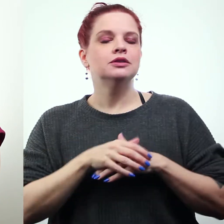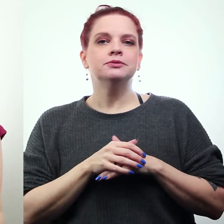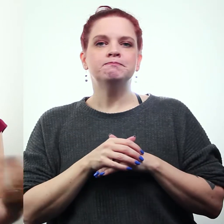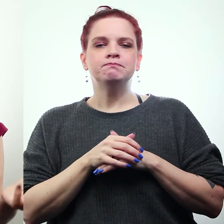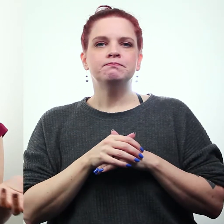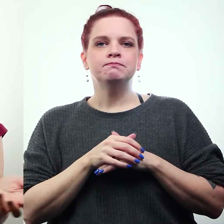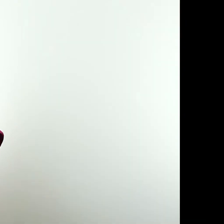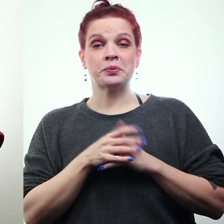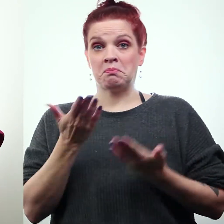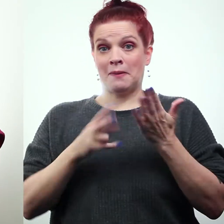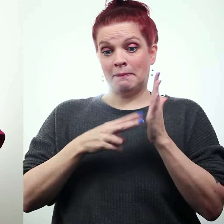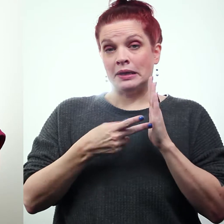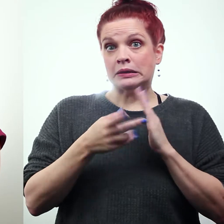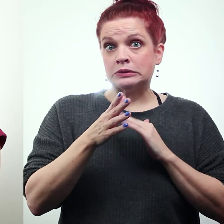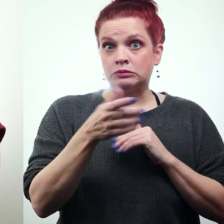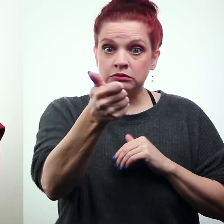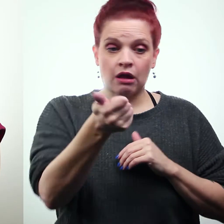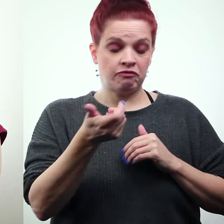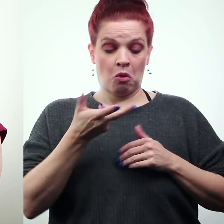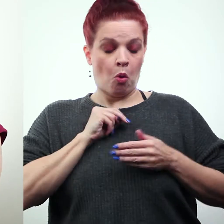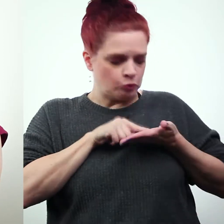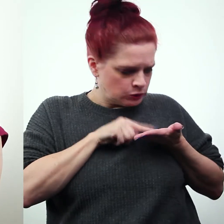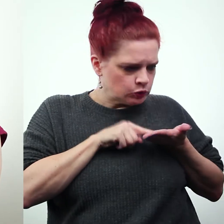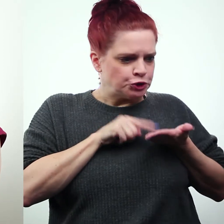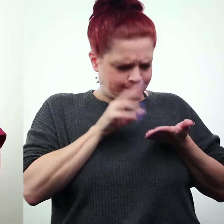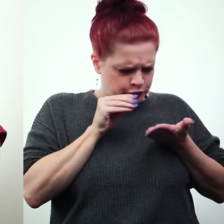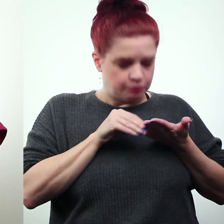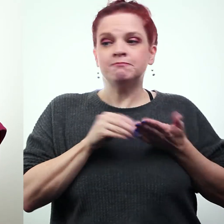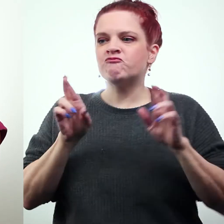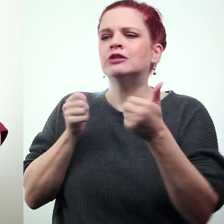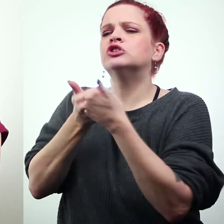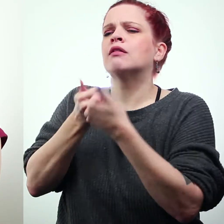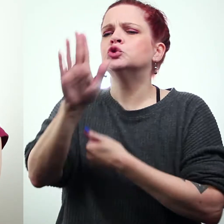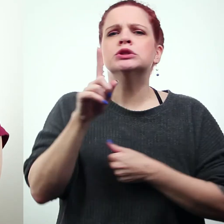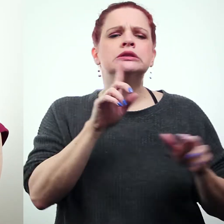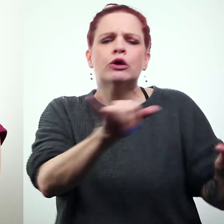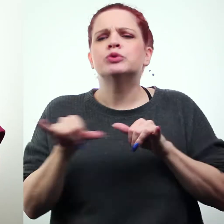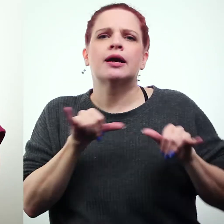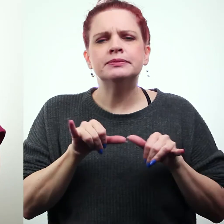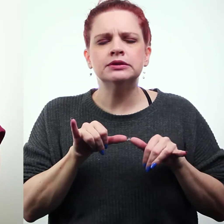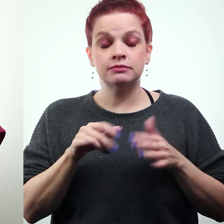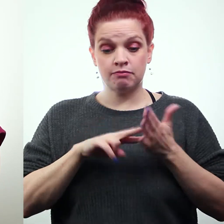about other people. And so this may mean doing your own research ahead of time to be prepared to challenge those stereotypes.